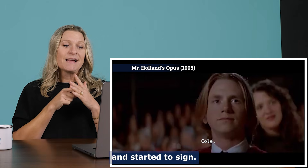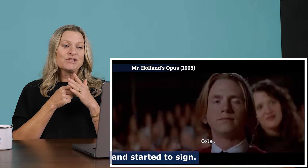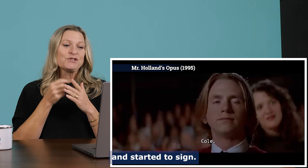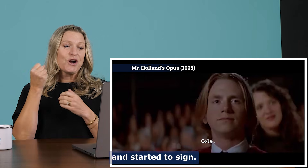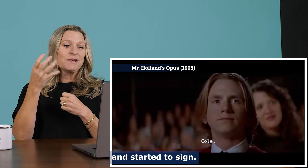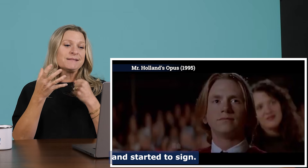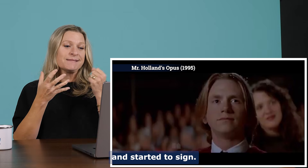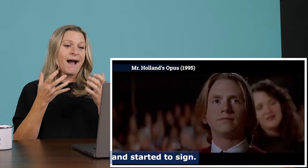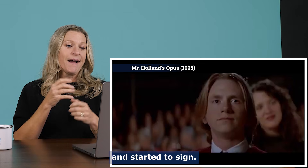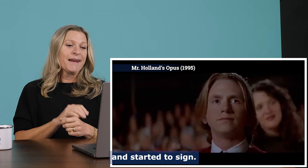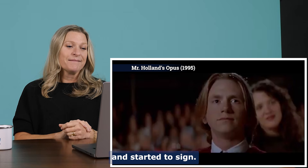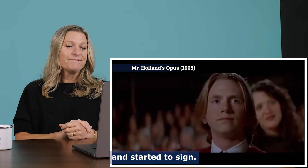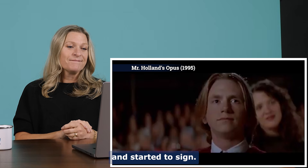and started to sign.